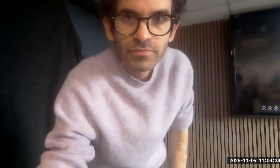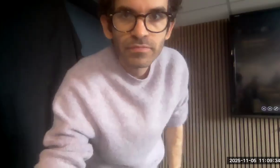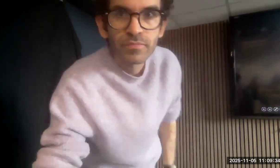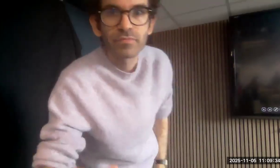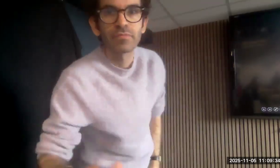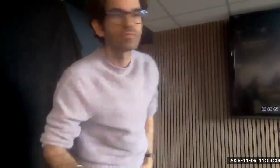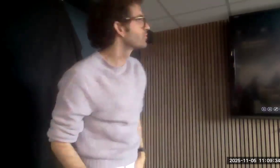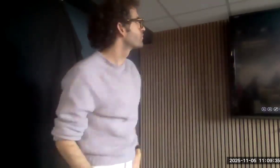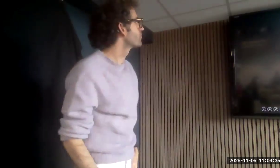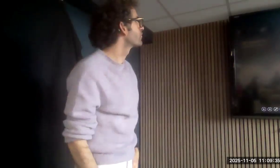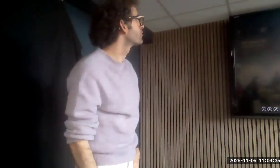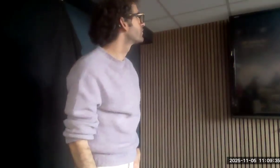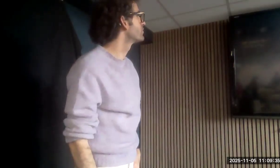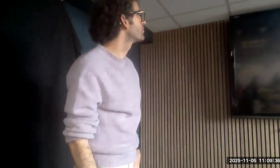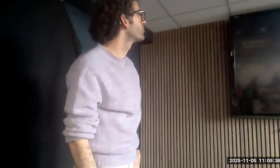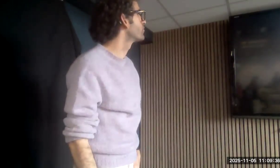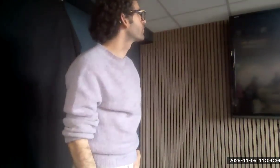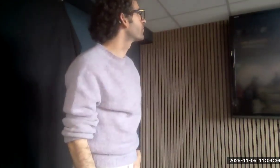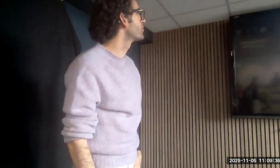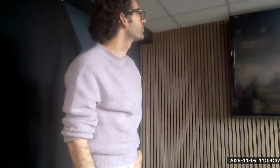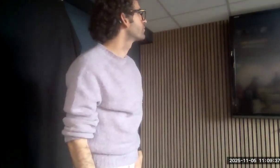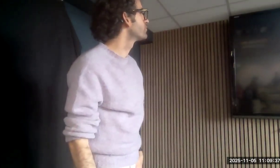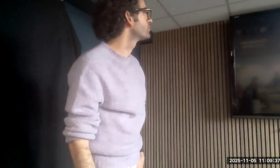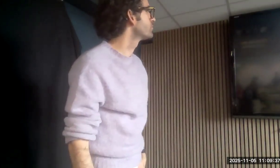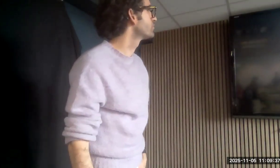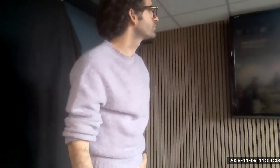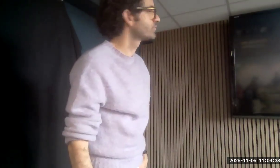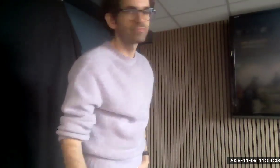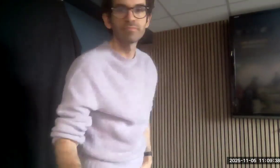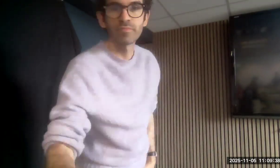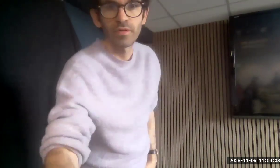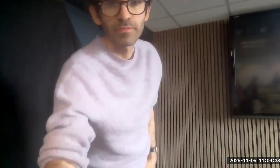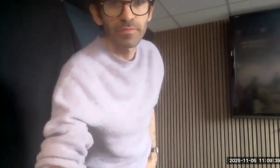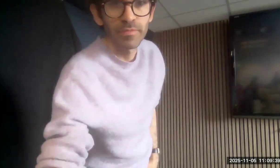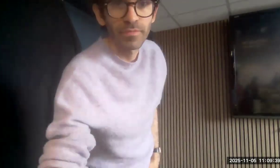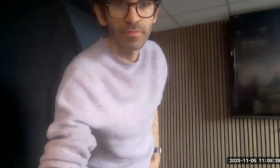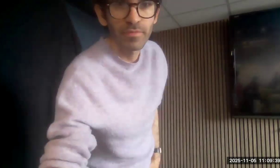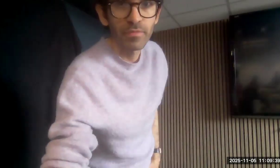And then we have the causative.